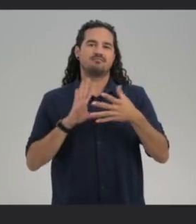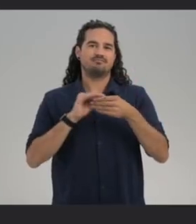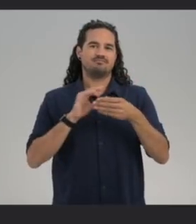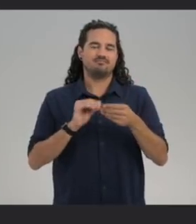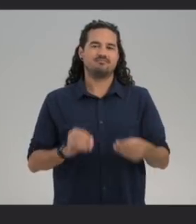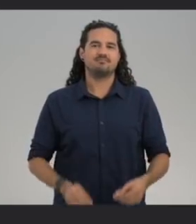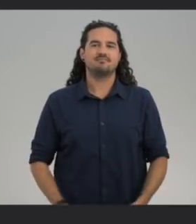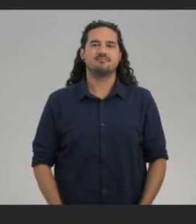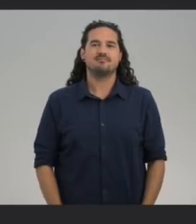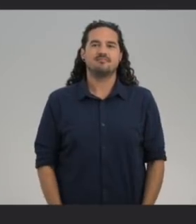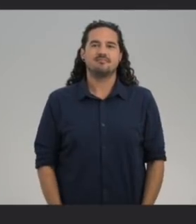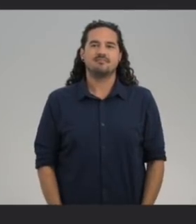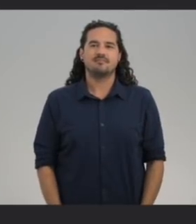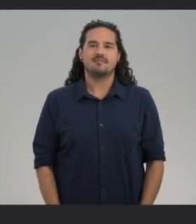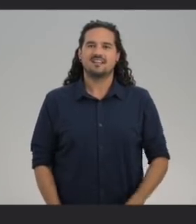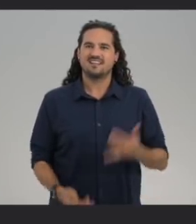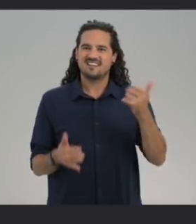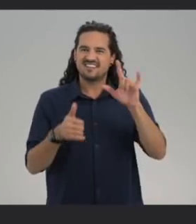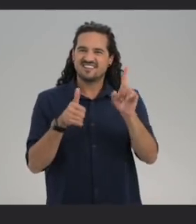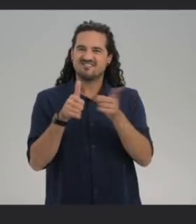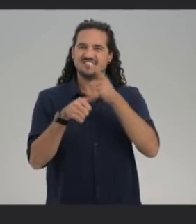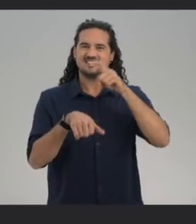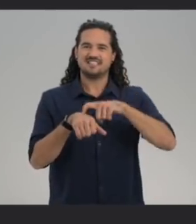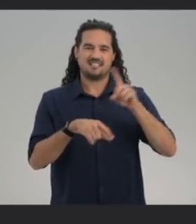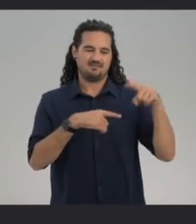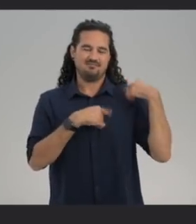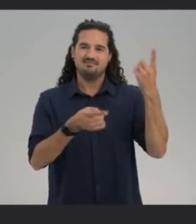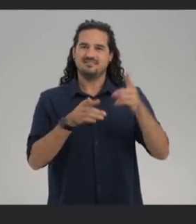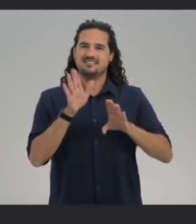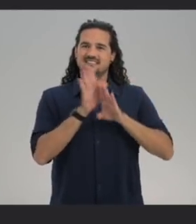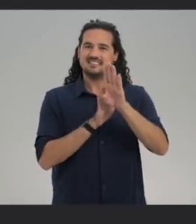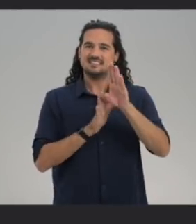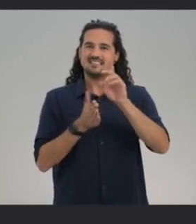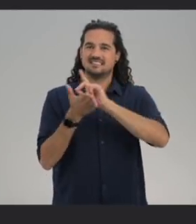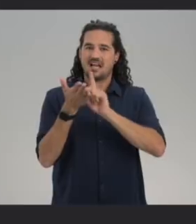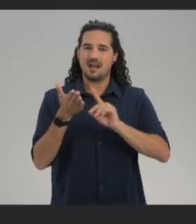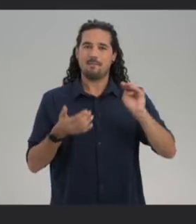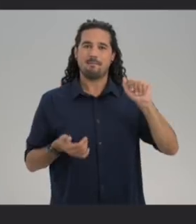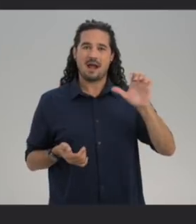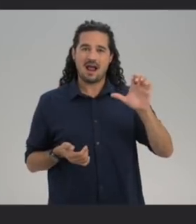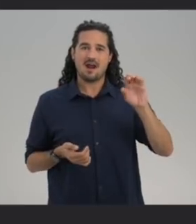For the first time ever, we've been able to design macOS for our own silicon.